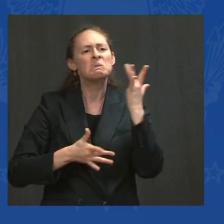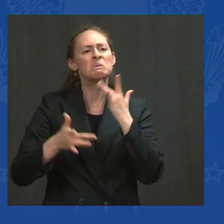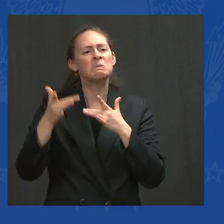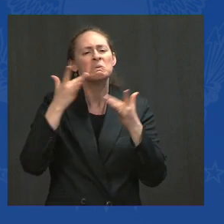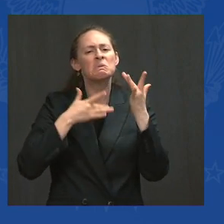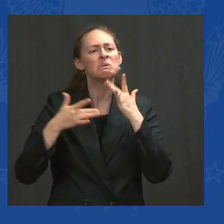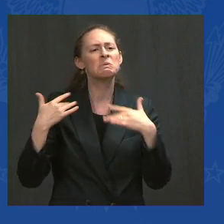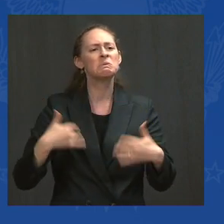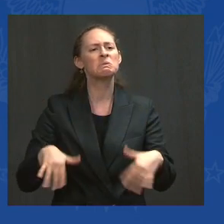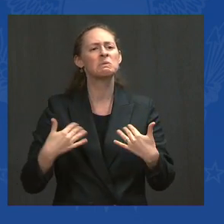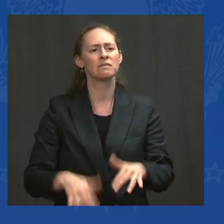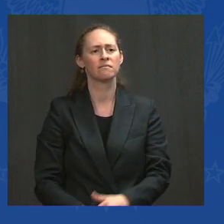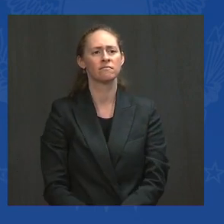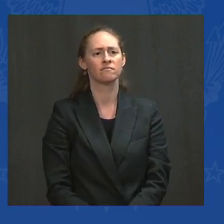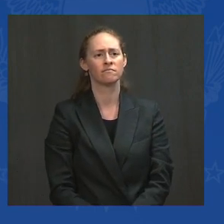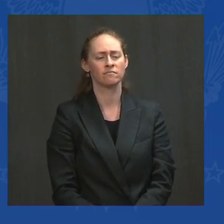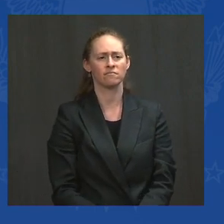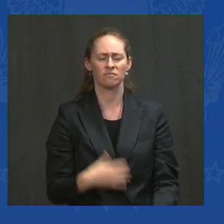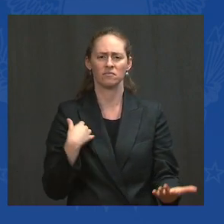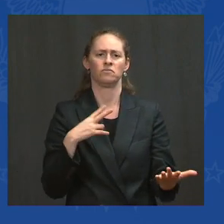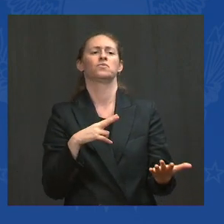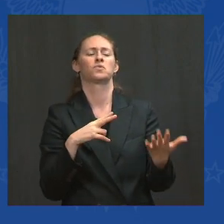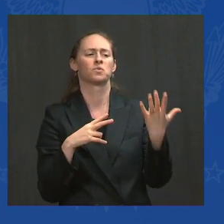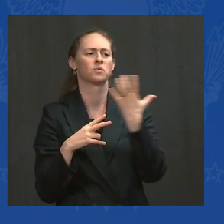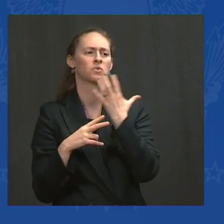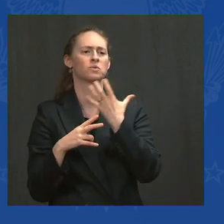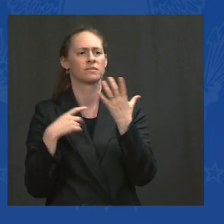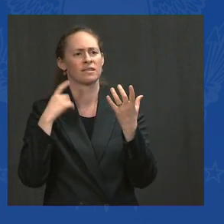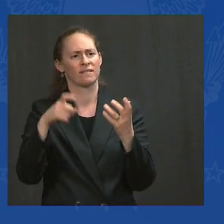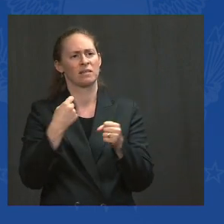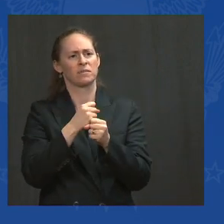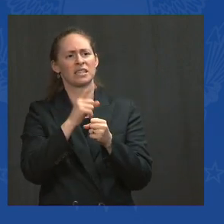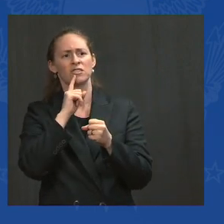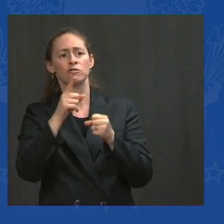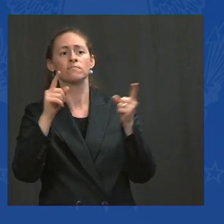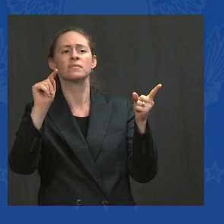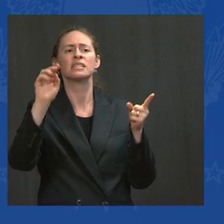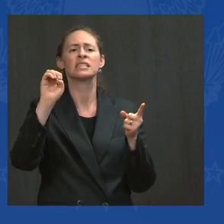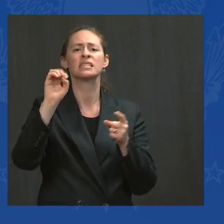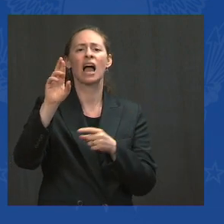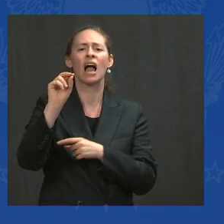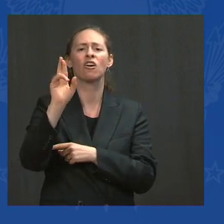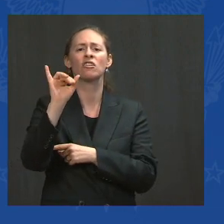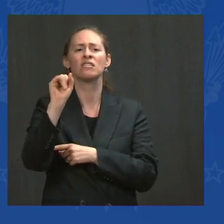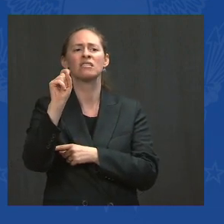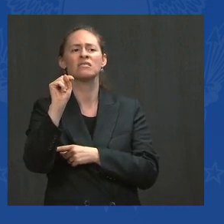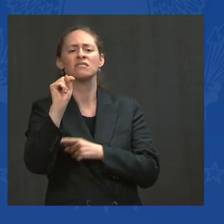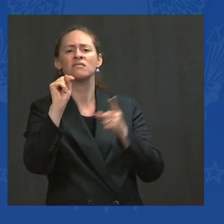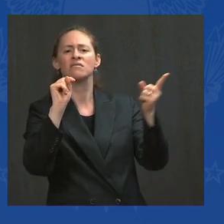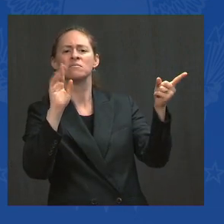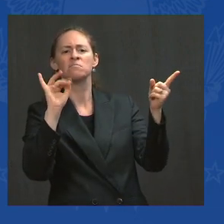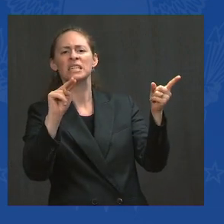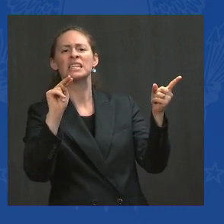make sure that we got this terrorist, Osama bin Laden, and that terrorists didn't amass again to --